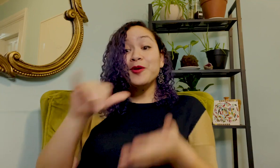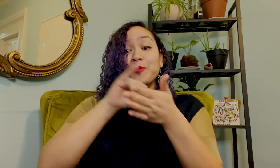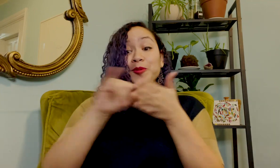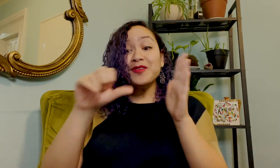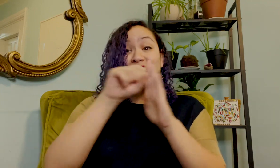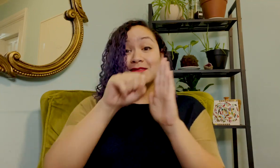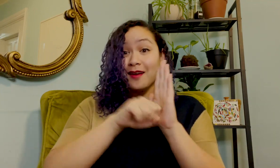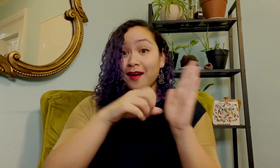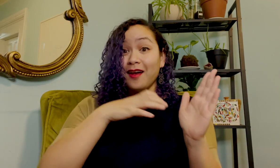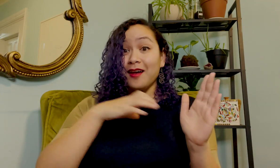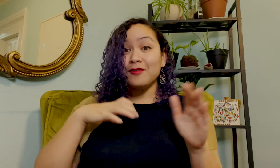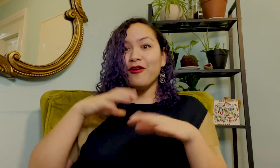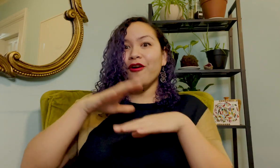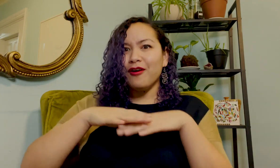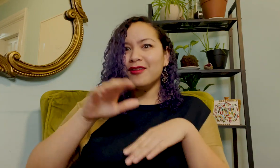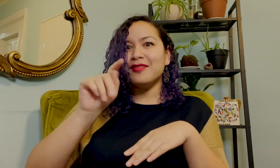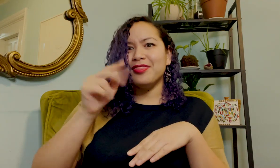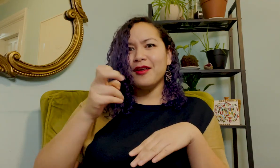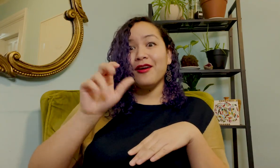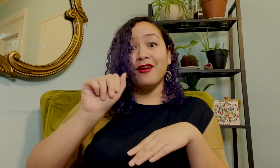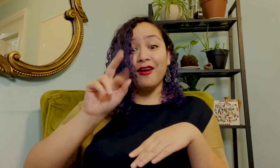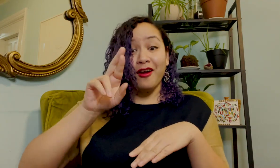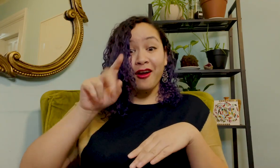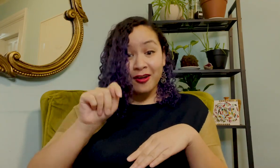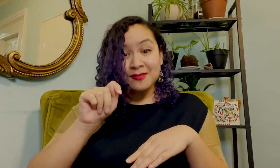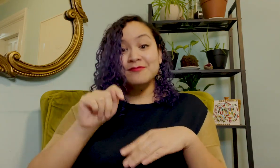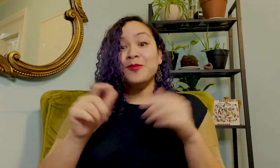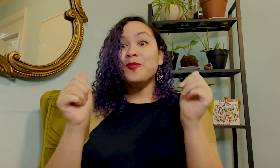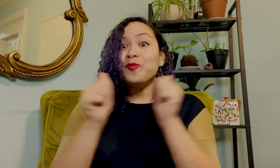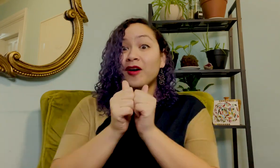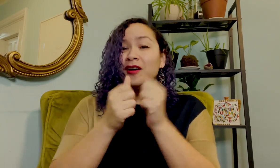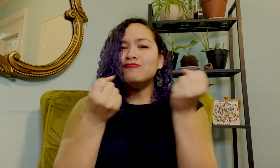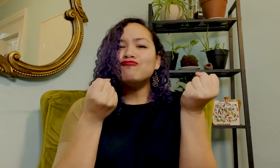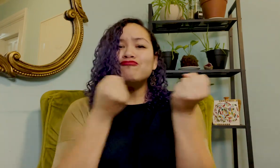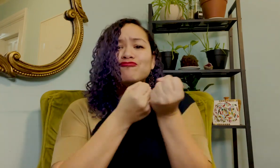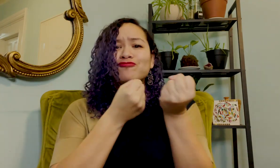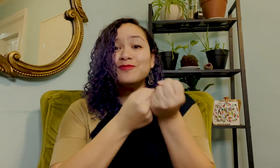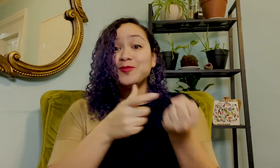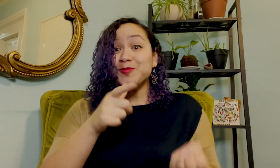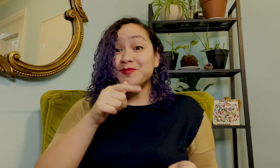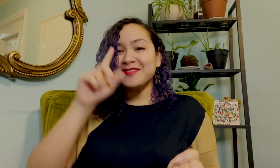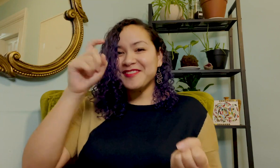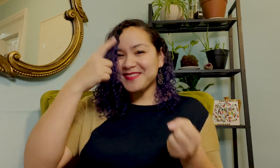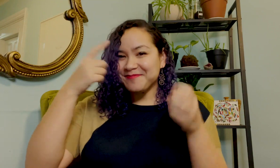and the New York State Council on the Arts with